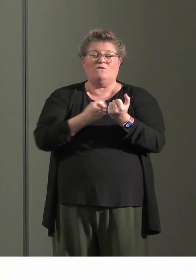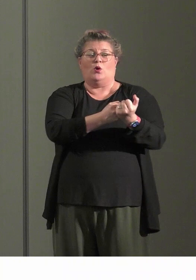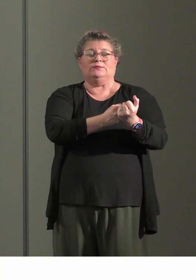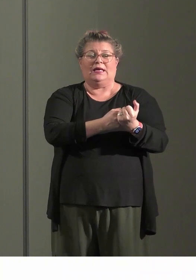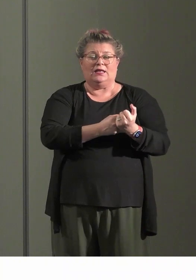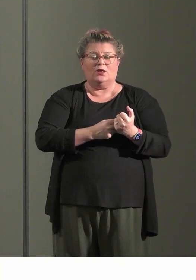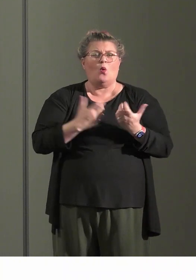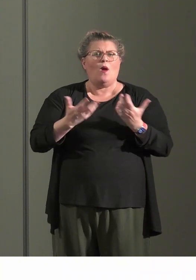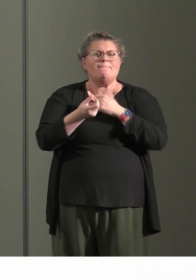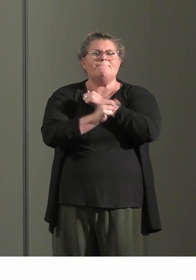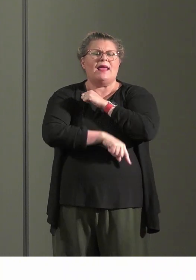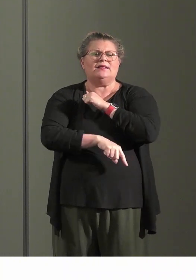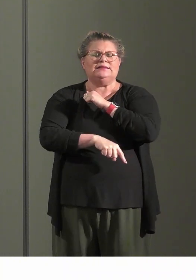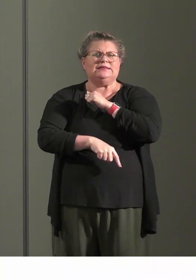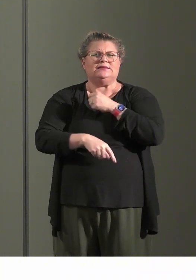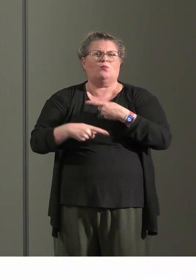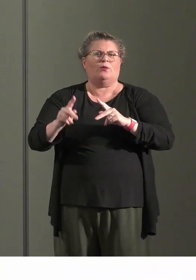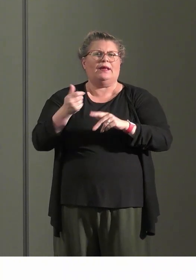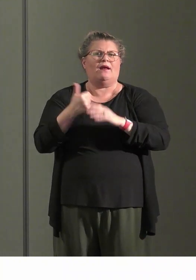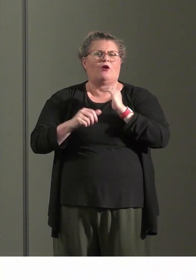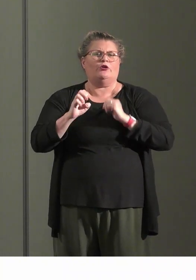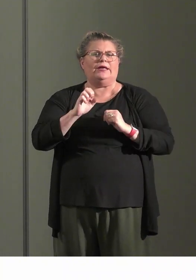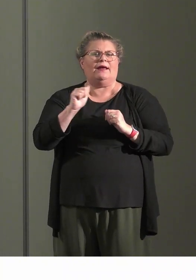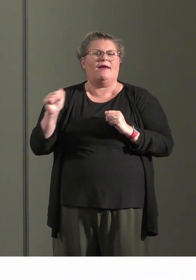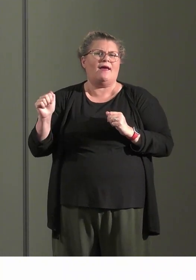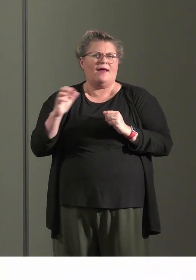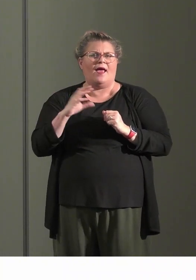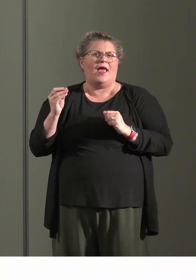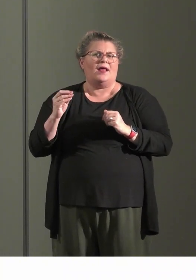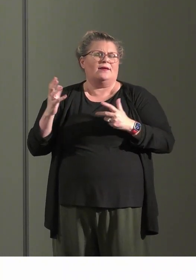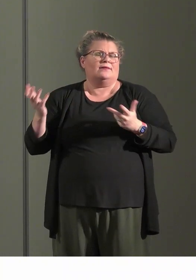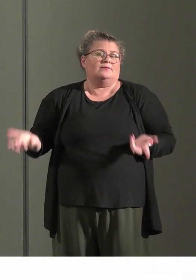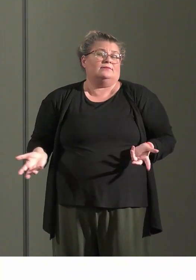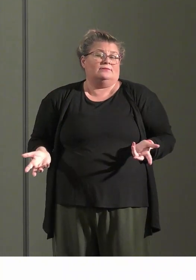penalties are permitted under the EAA and how you expect it to be enforced.